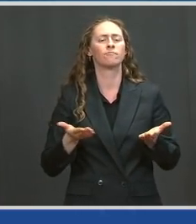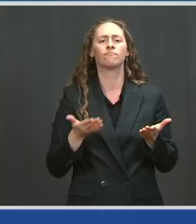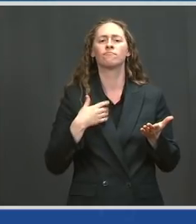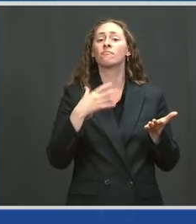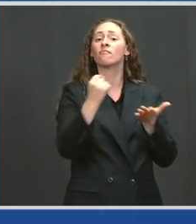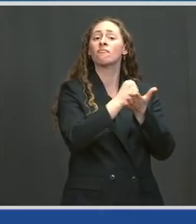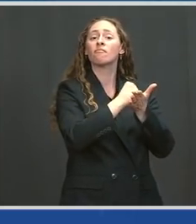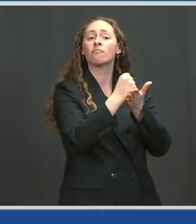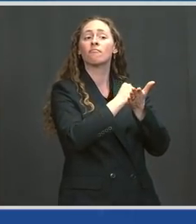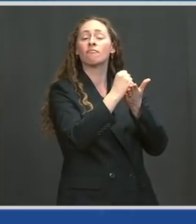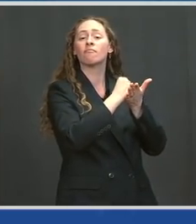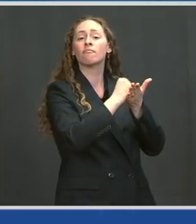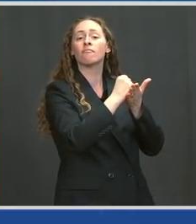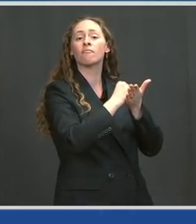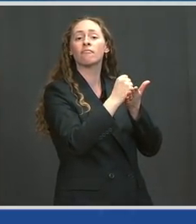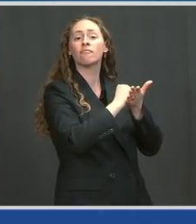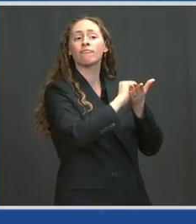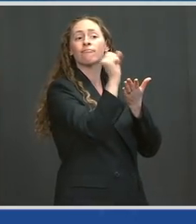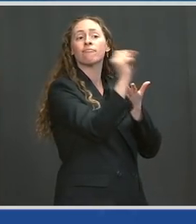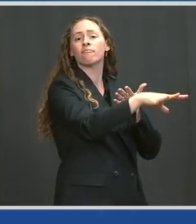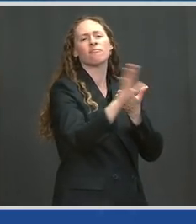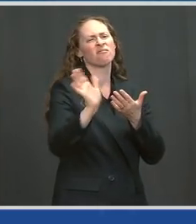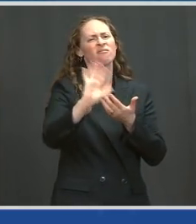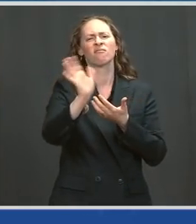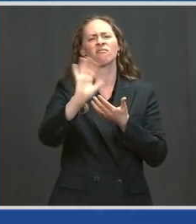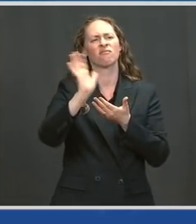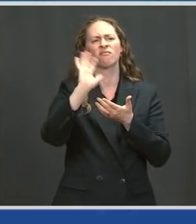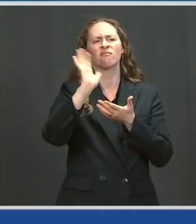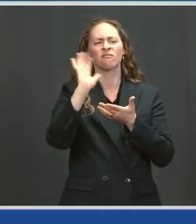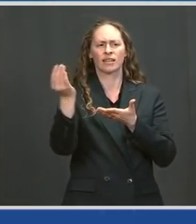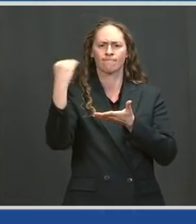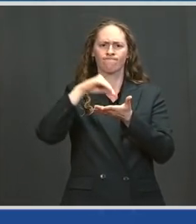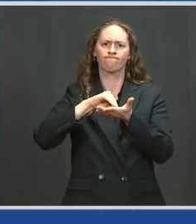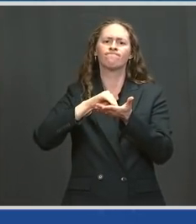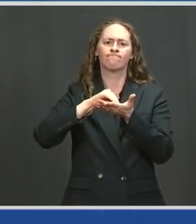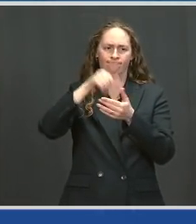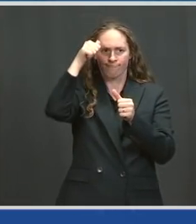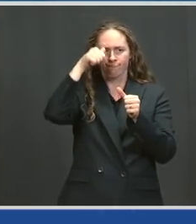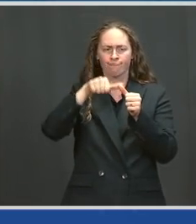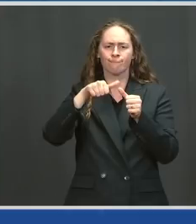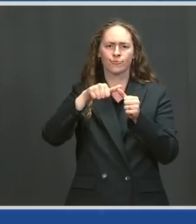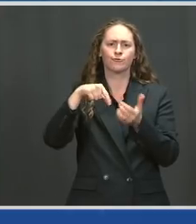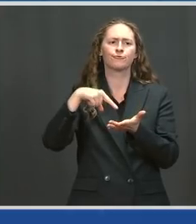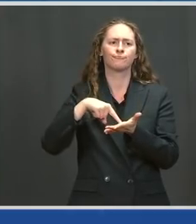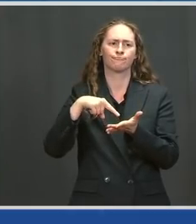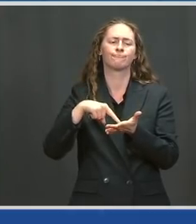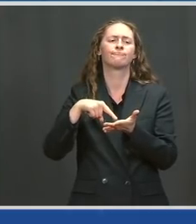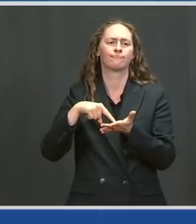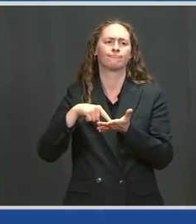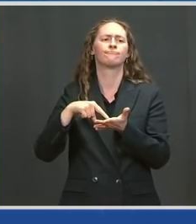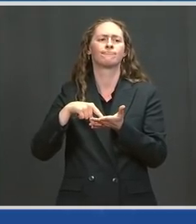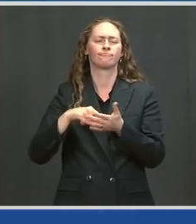We know here, this hallowed place, we simply can't bury pain and trauma forever.